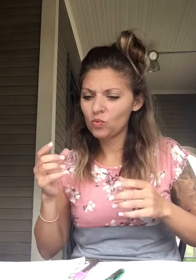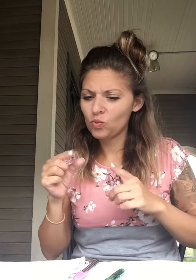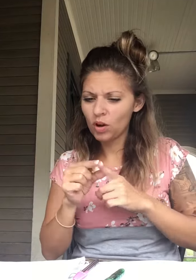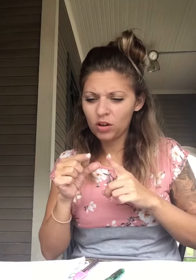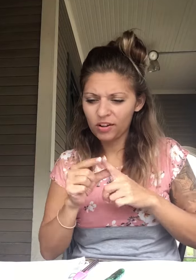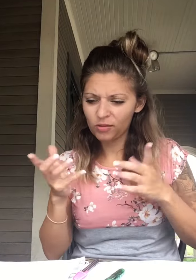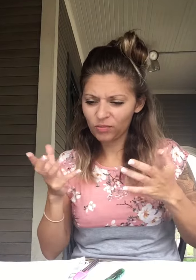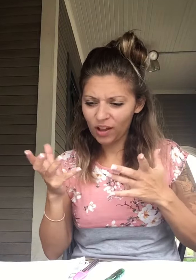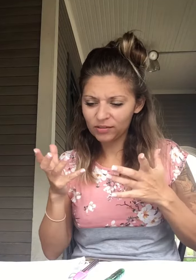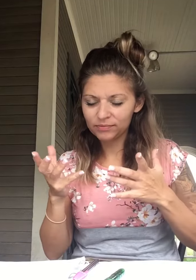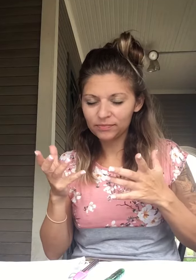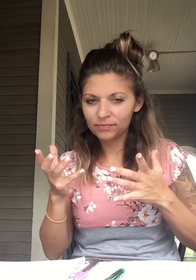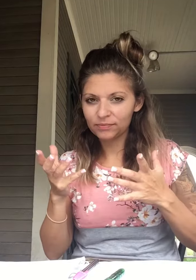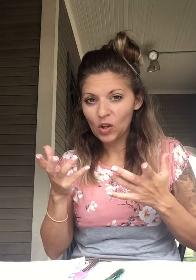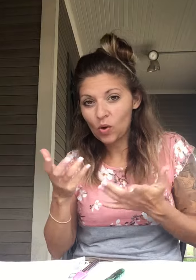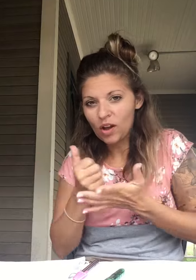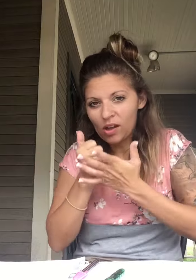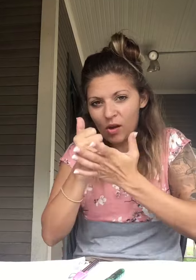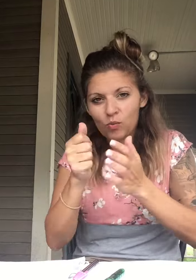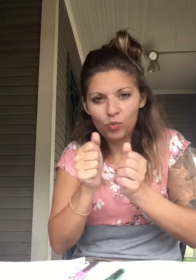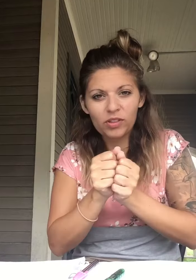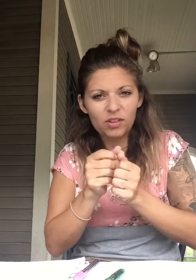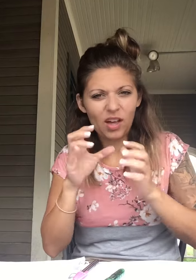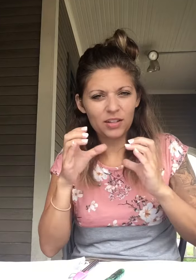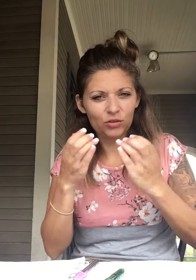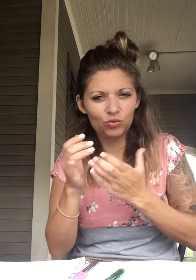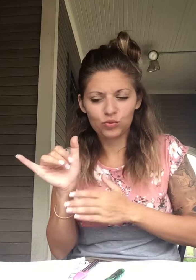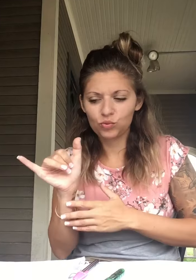the words will help with next class too.